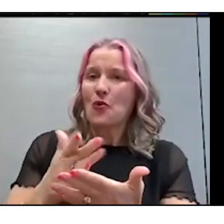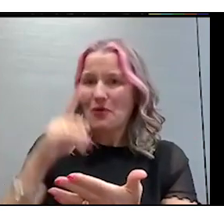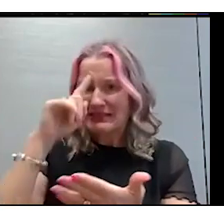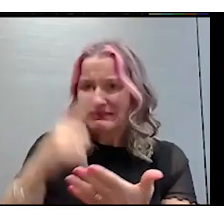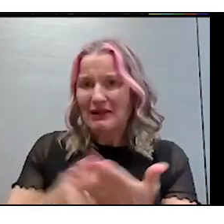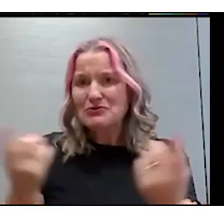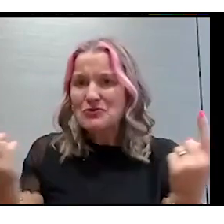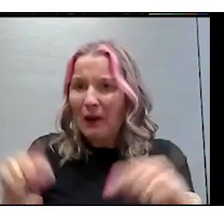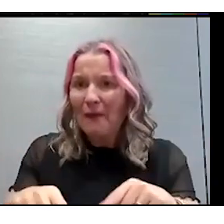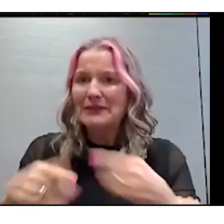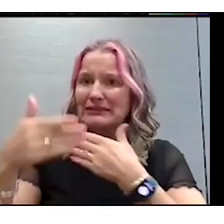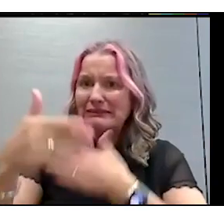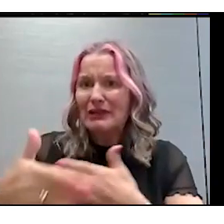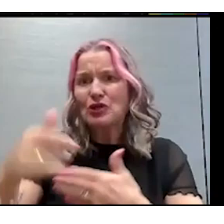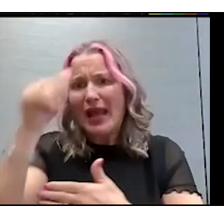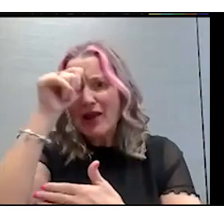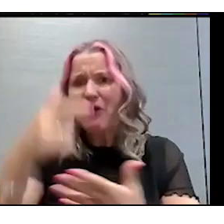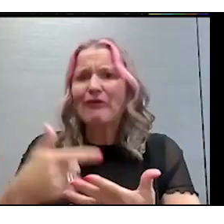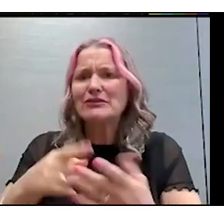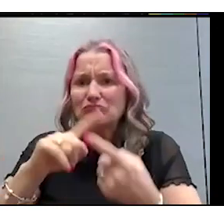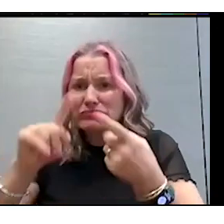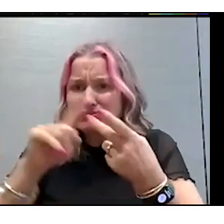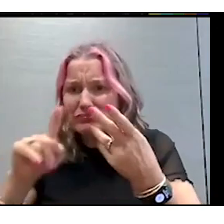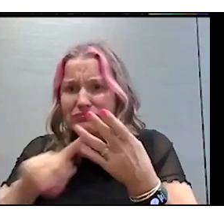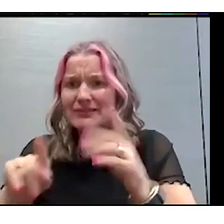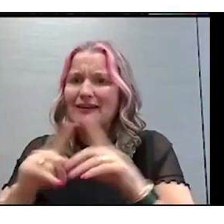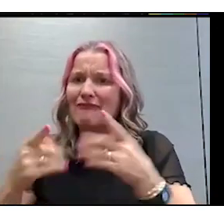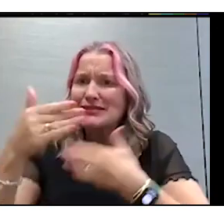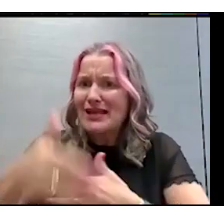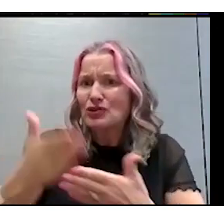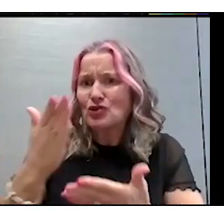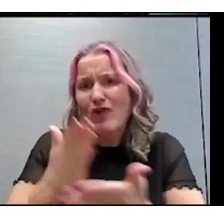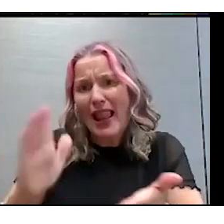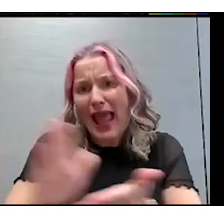plenty of amazing lunch sessions. So very happy that you're here.